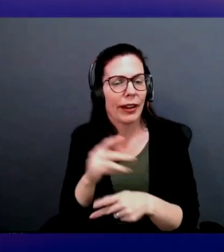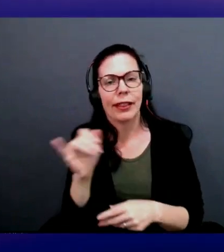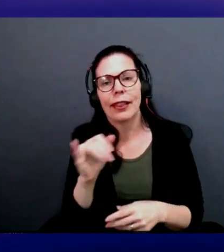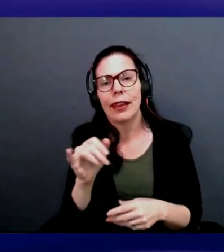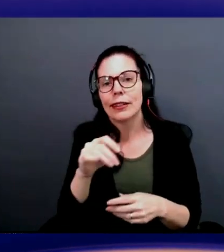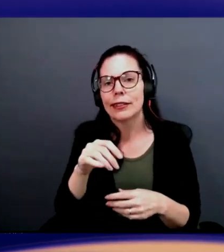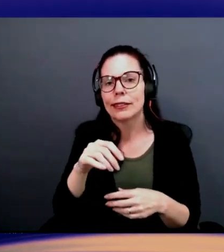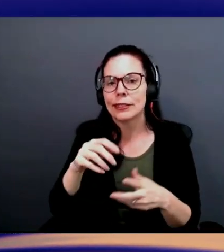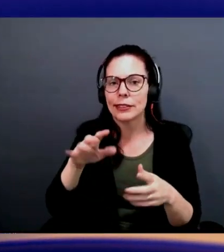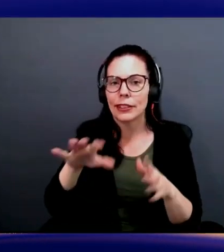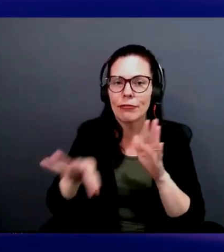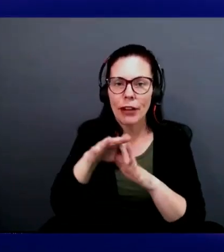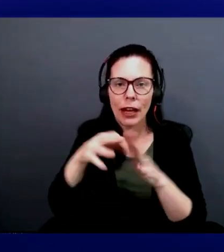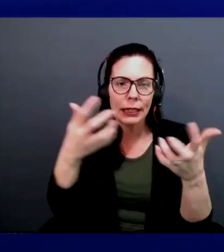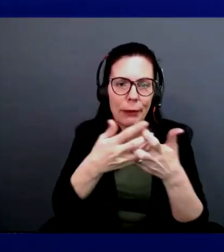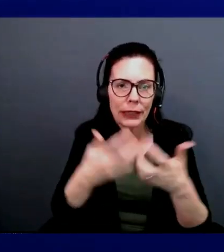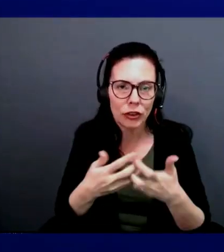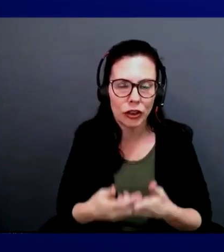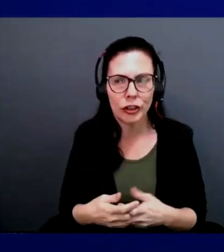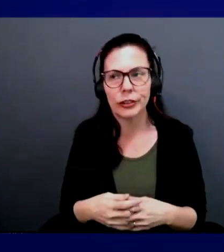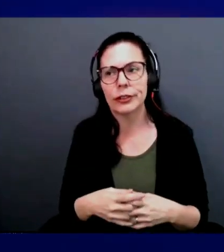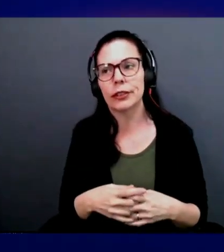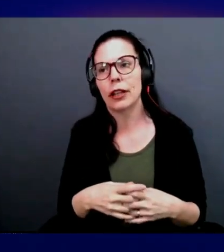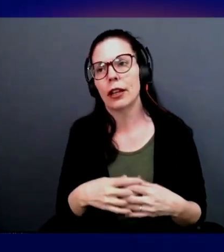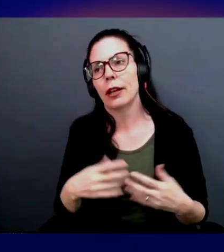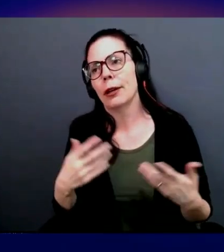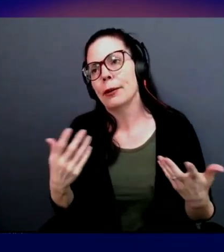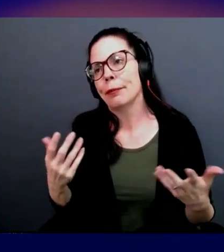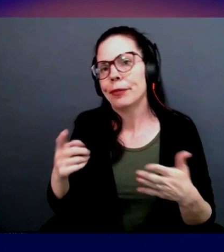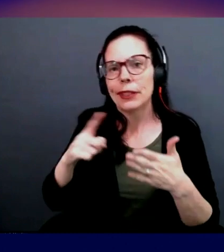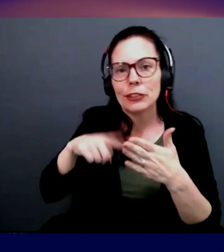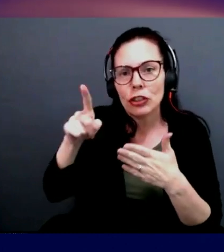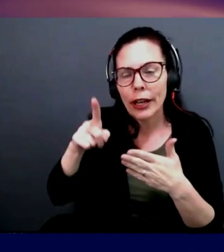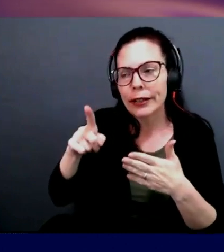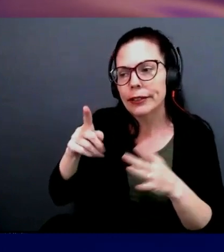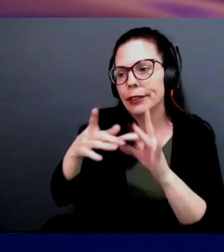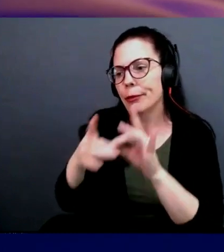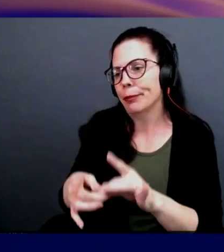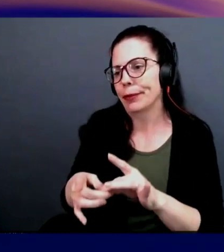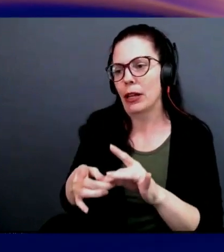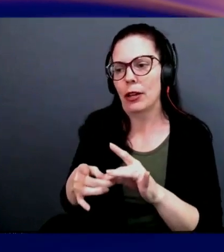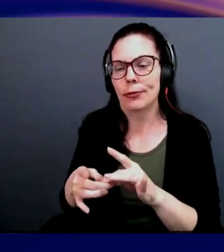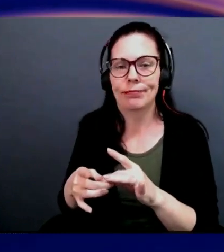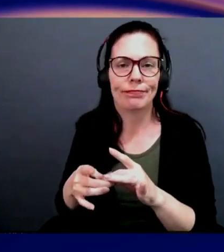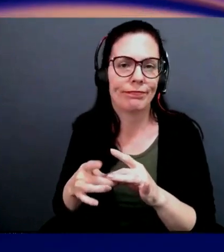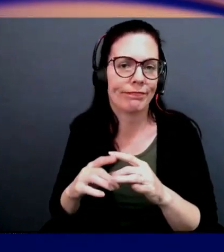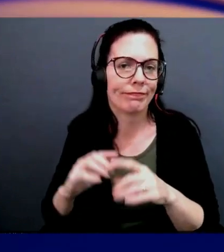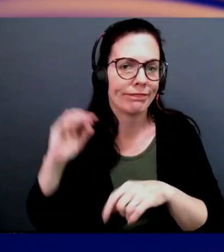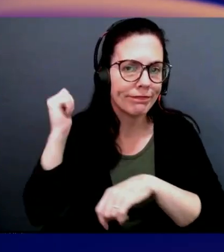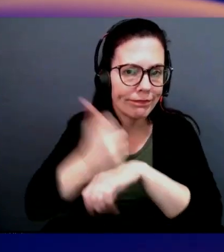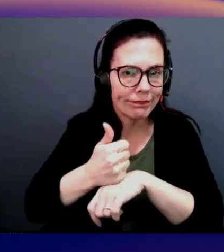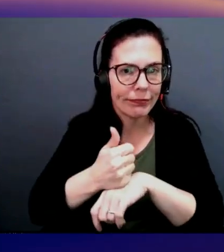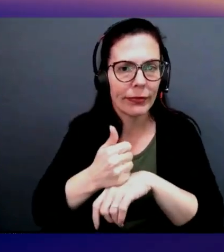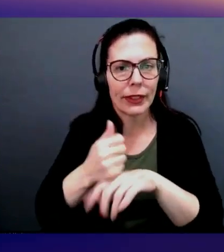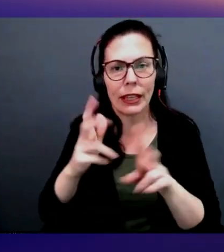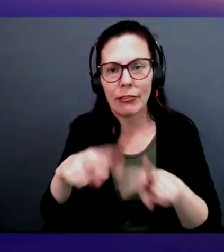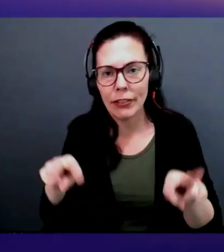You can also do checks around existence of a value, or you can fill the missing values.